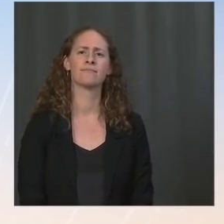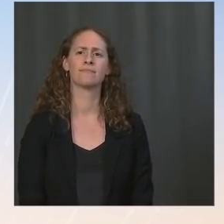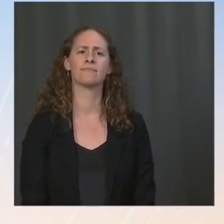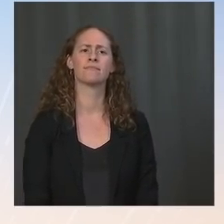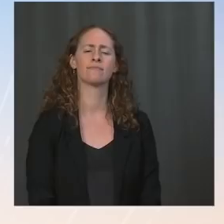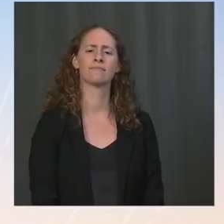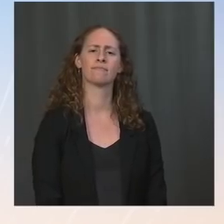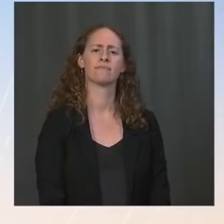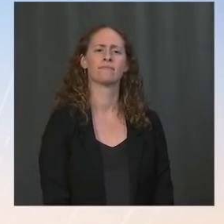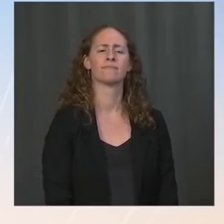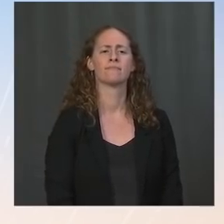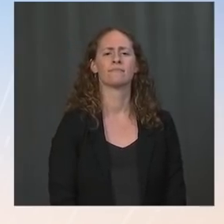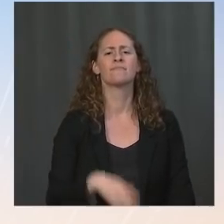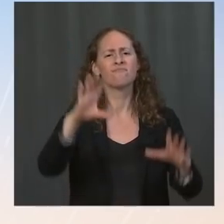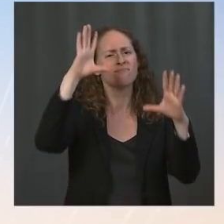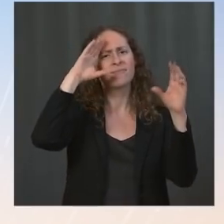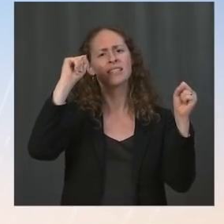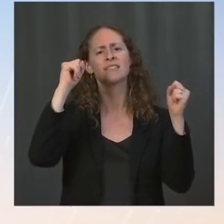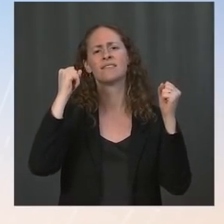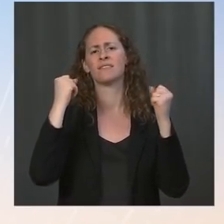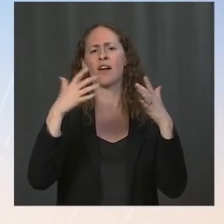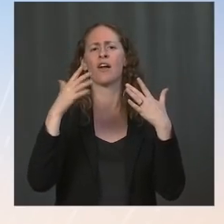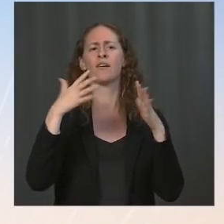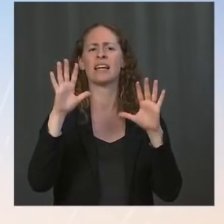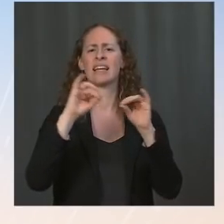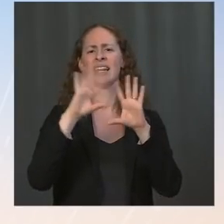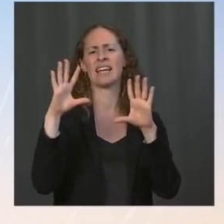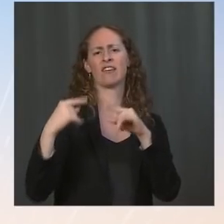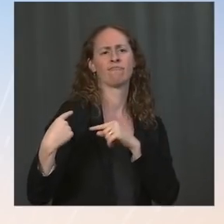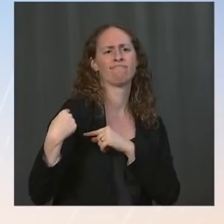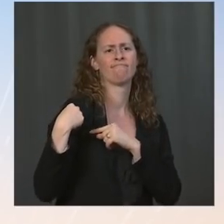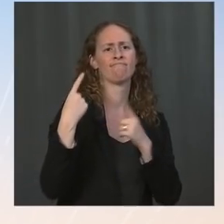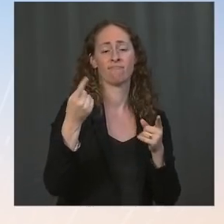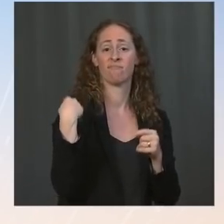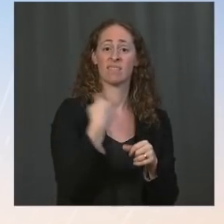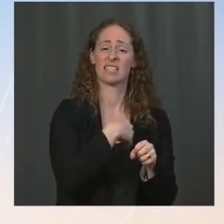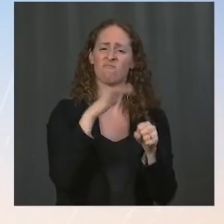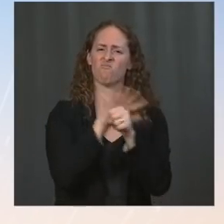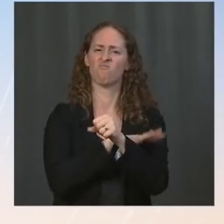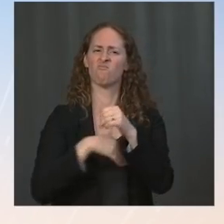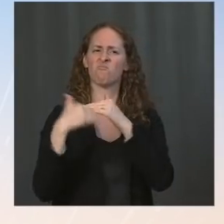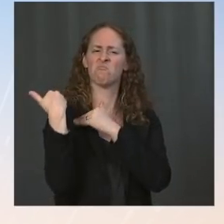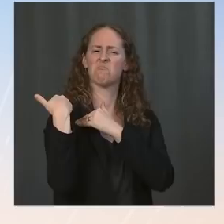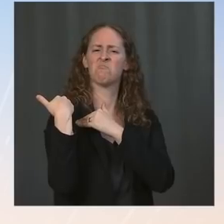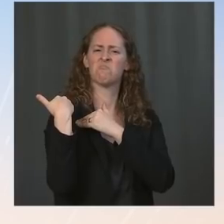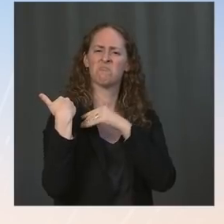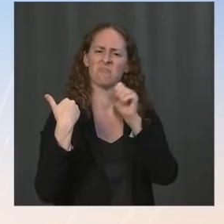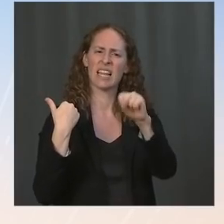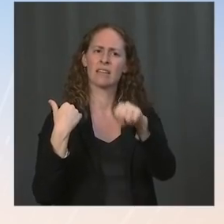Advisor made clear that we're all responsible. And their response- -- they feel a responsibility. And the buck stops with the President.